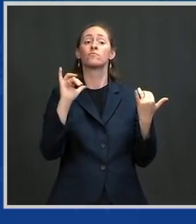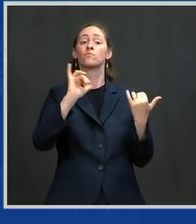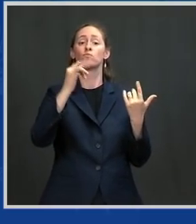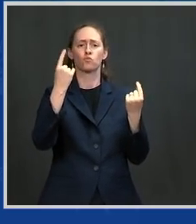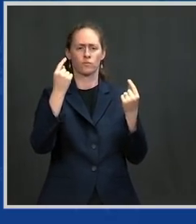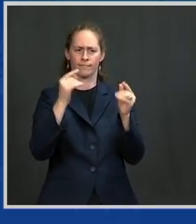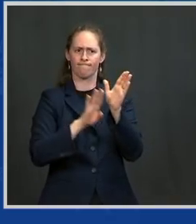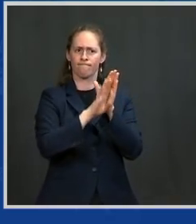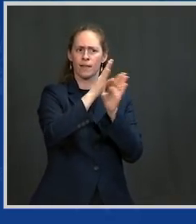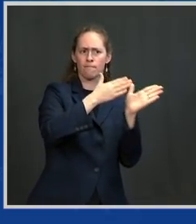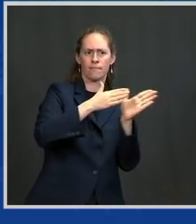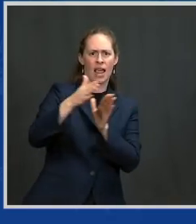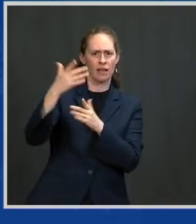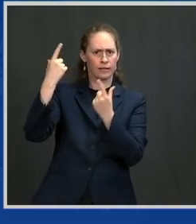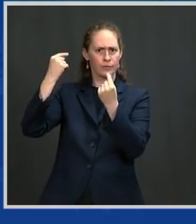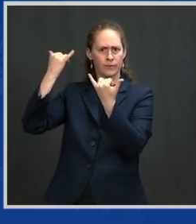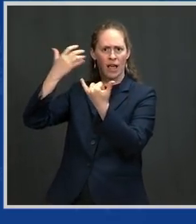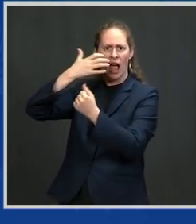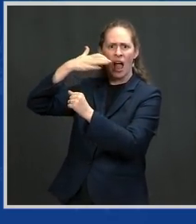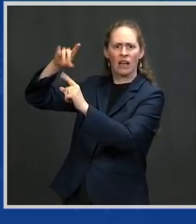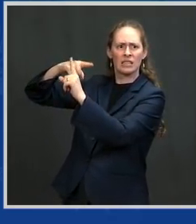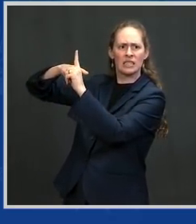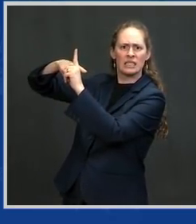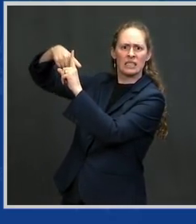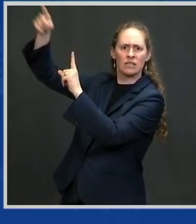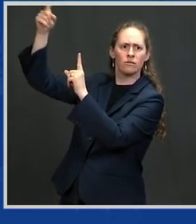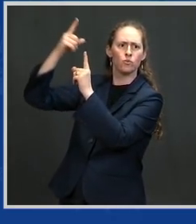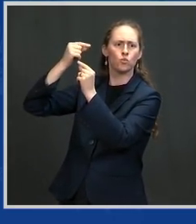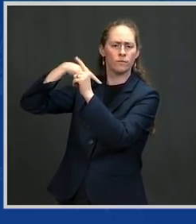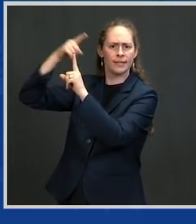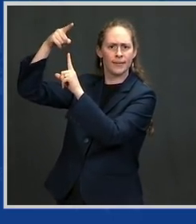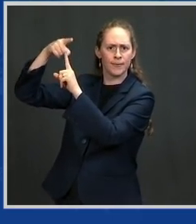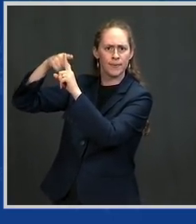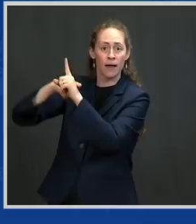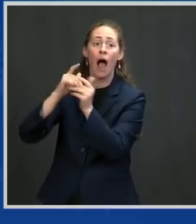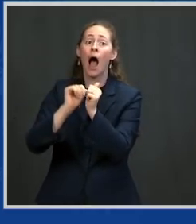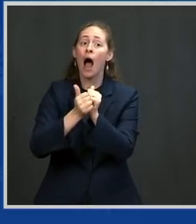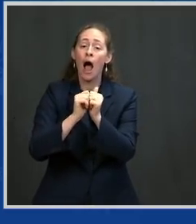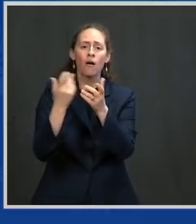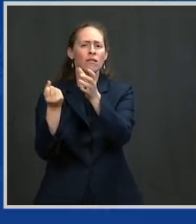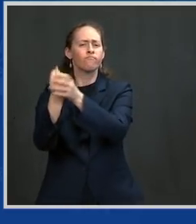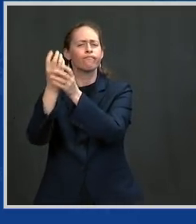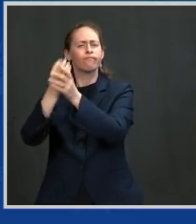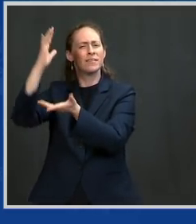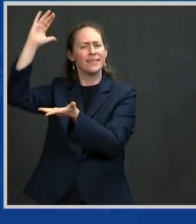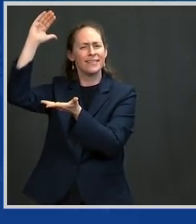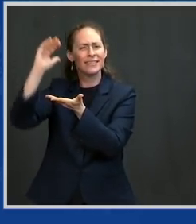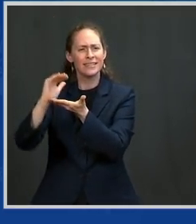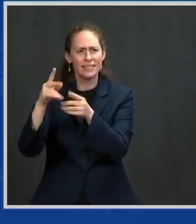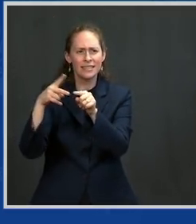for reducing emissions from NATO installations and adapting to the security risk of climate change